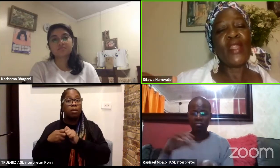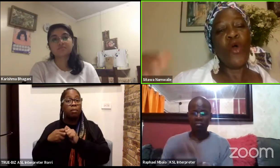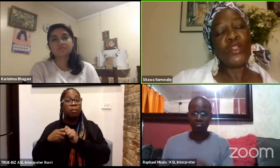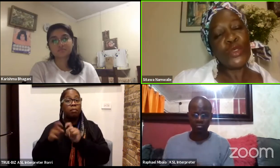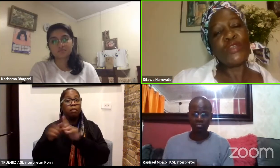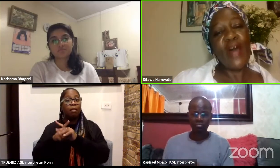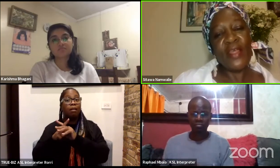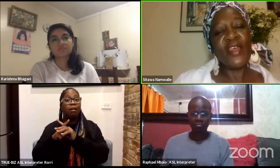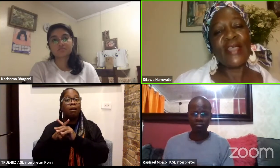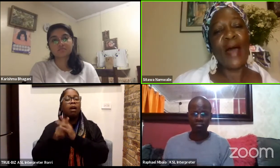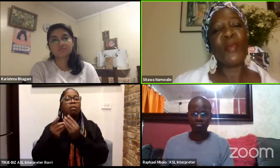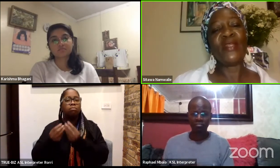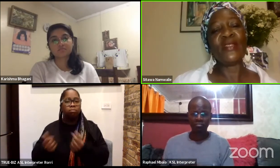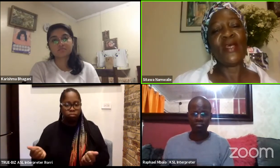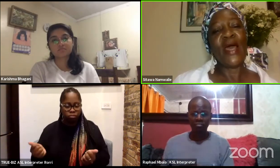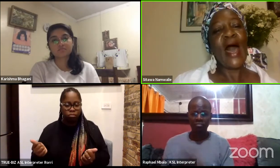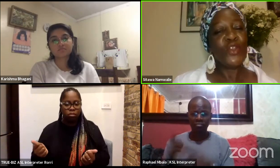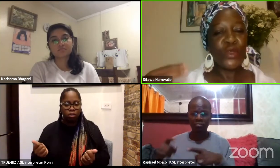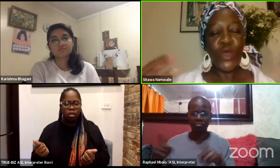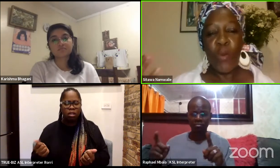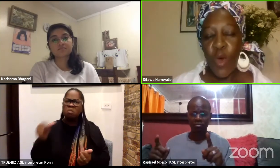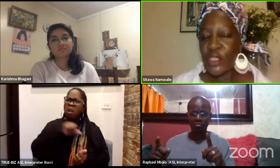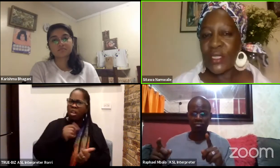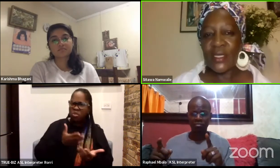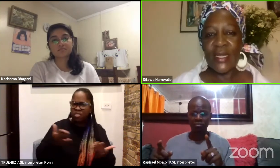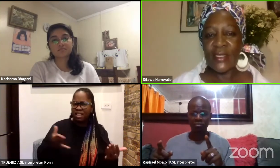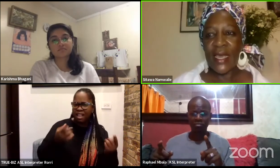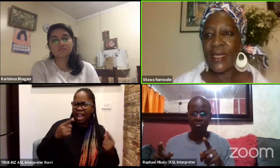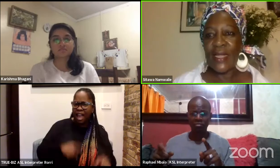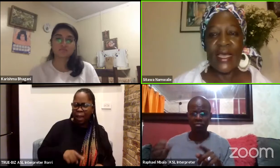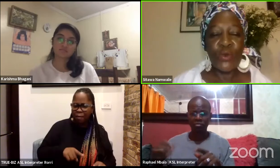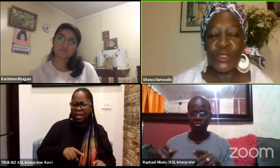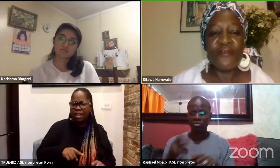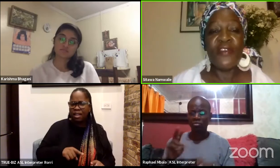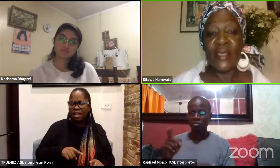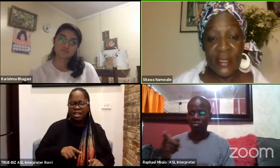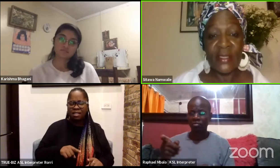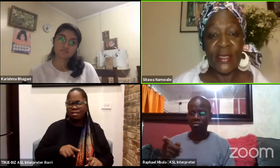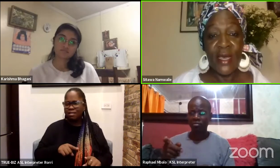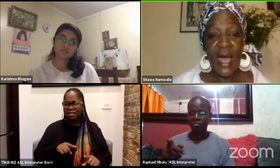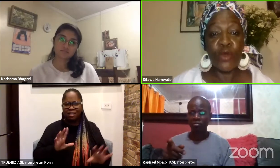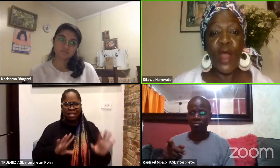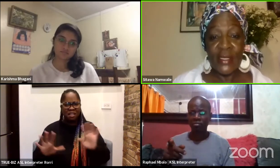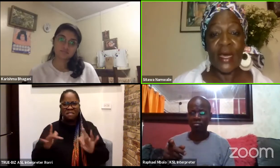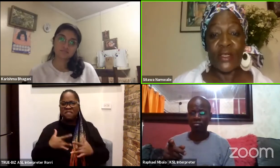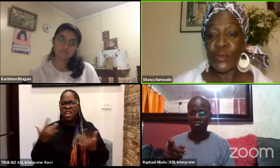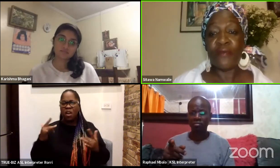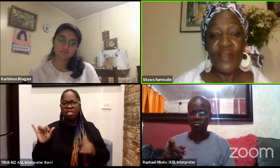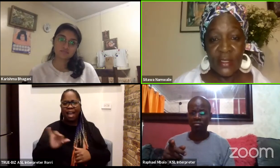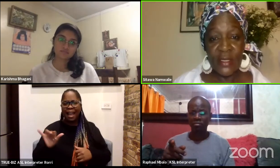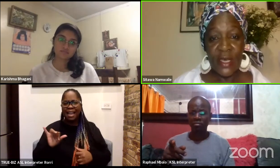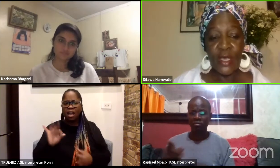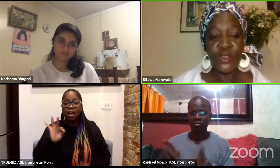and then all sorts of other things happened, and so I'm watching this and it's like it was a feast, as a writer, it was a feast.